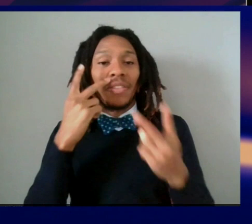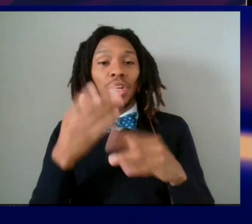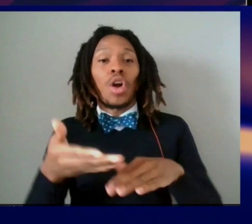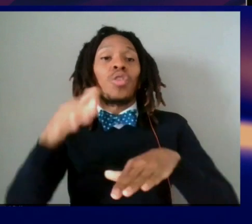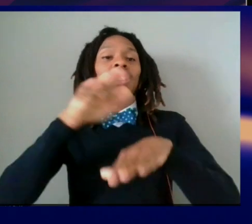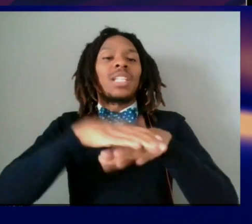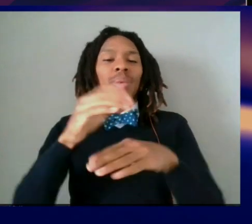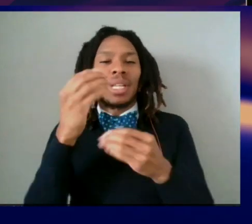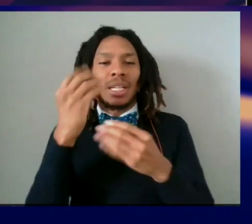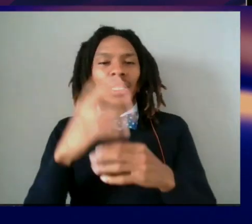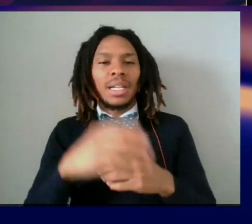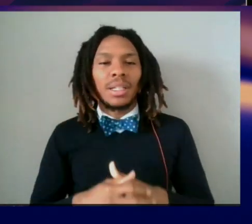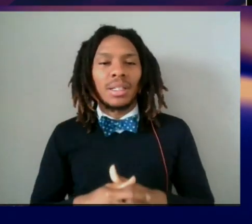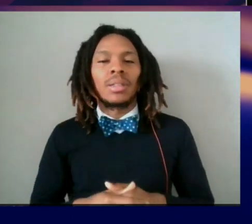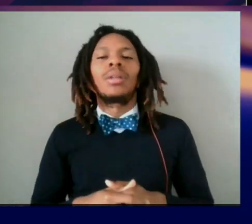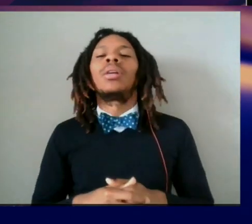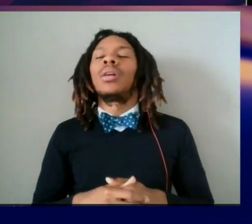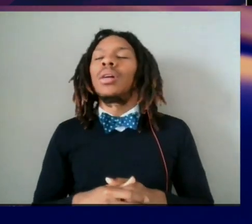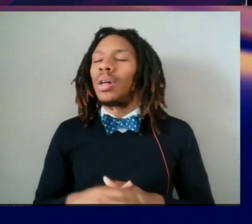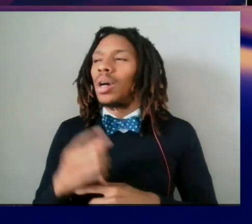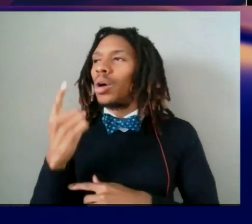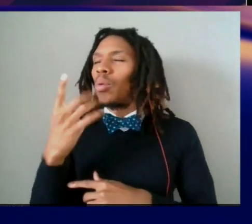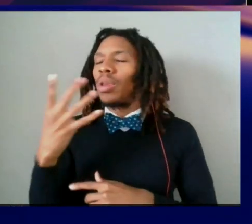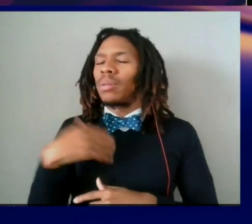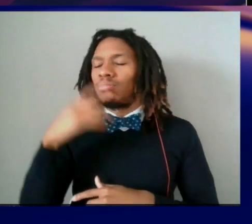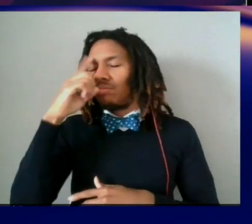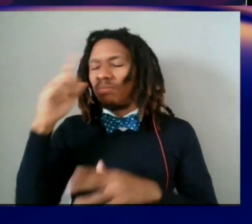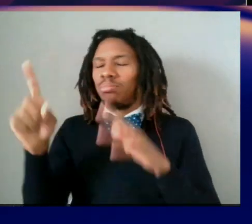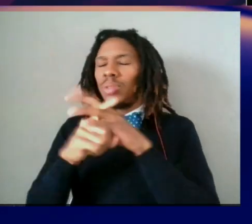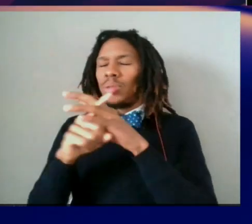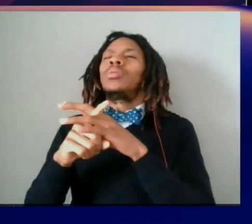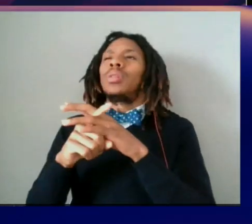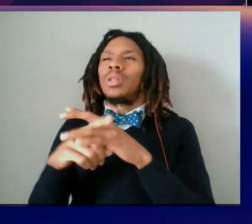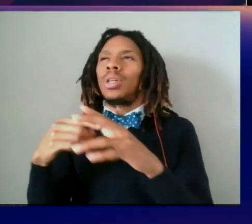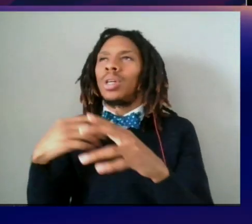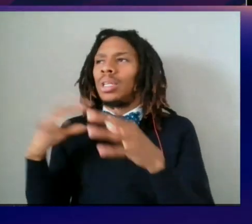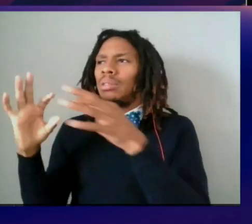So one of the things that just naturally comes to my mind is like, we're connecting multiple data sources, right?